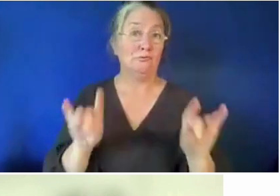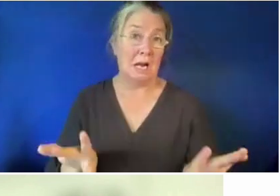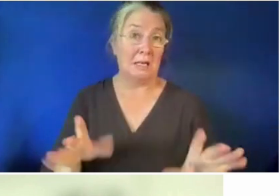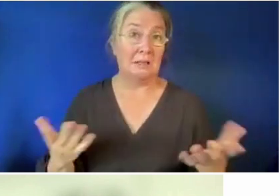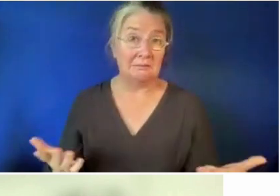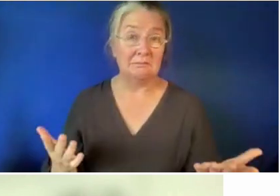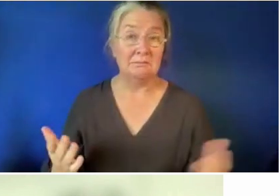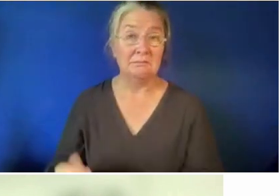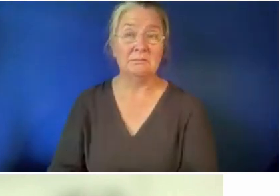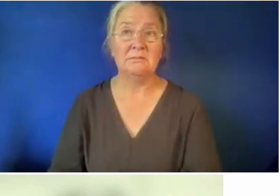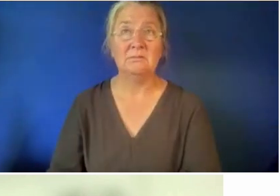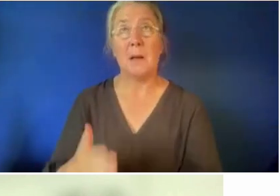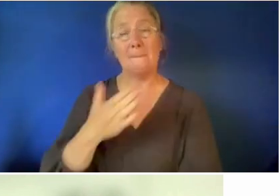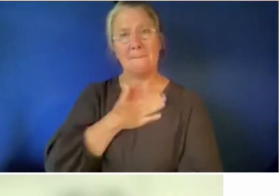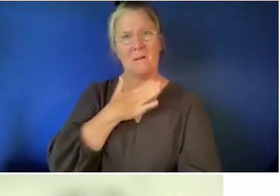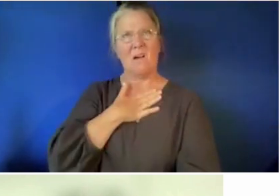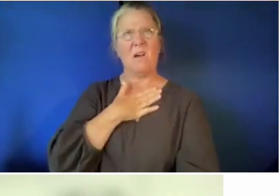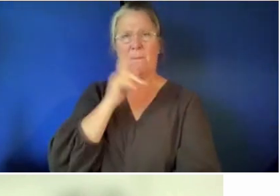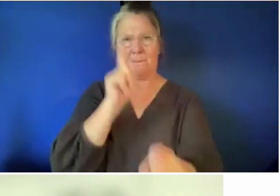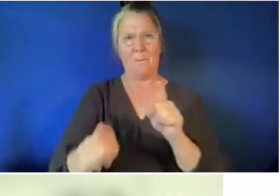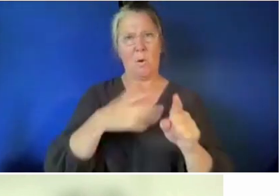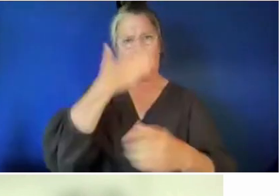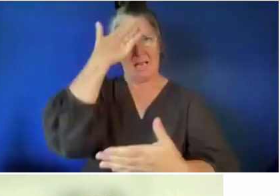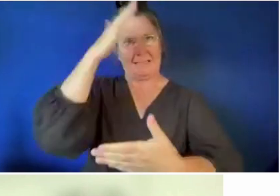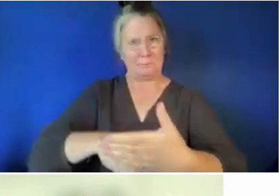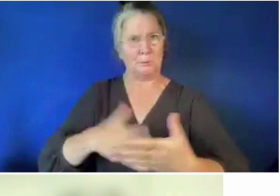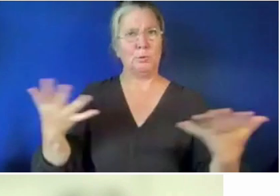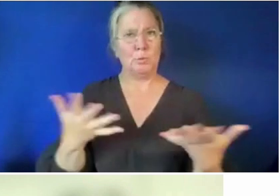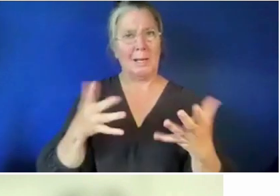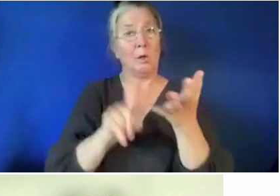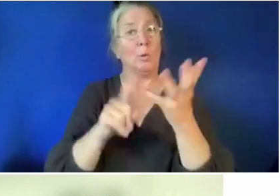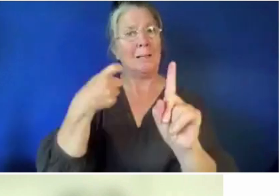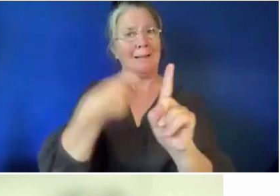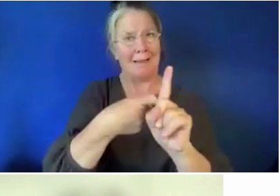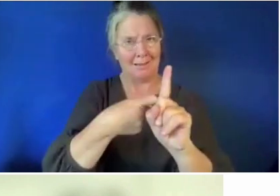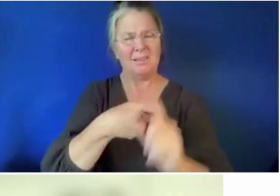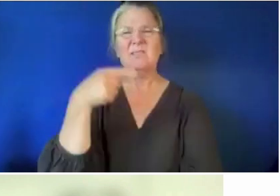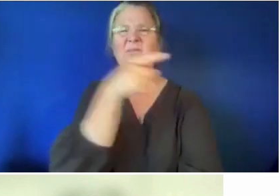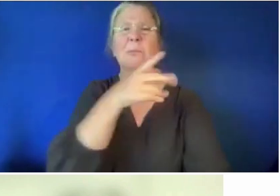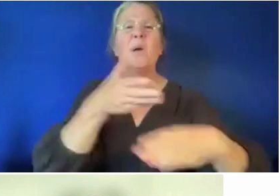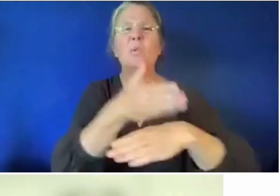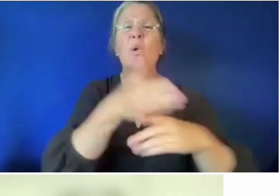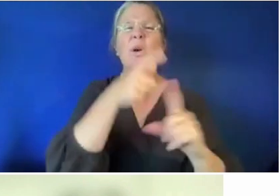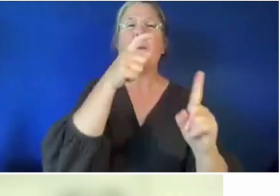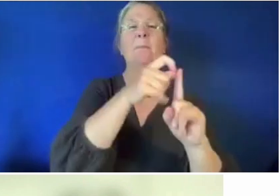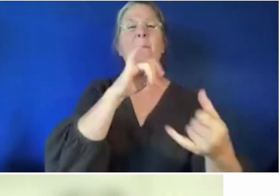where I've worked in both the civil service in the UK and in the private sector. And what I've been struck within that year